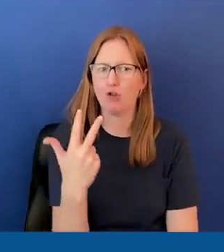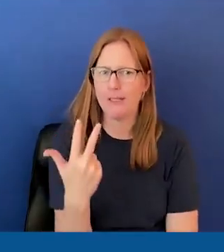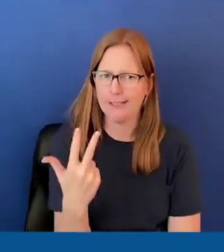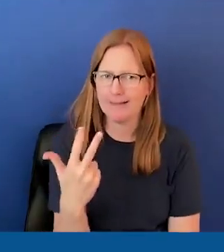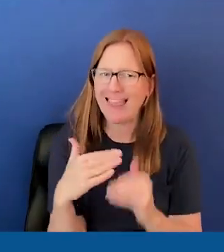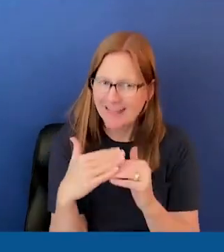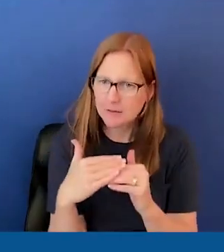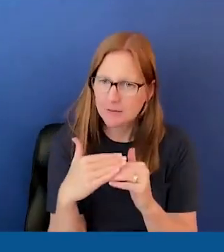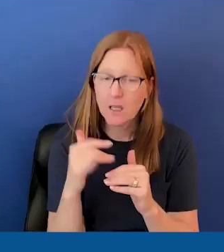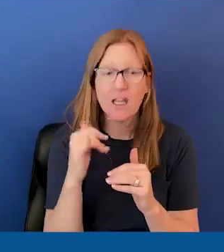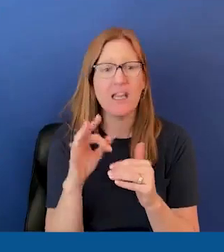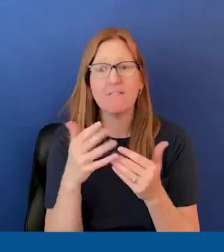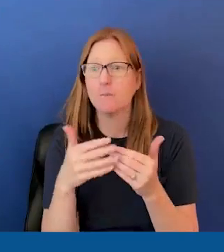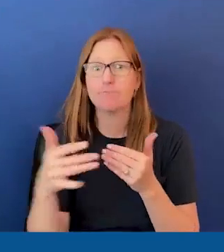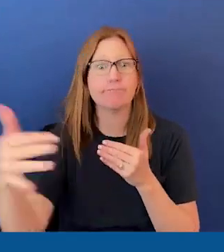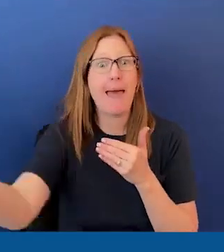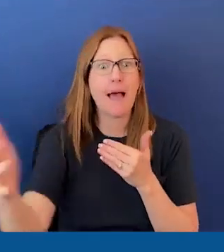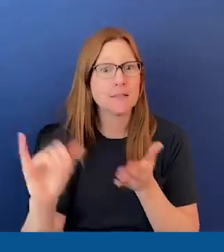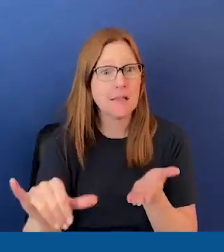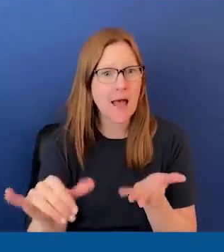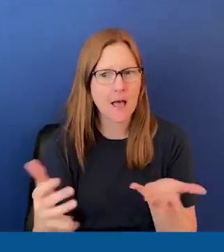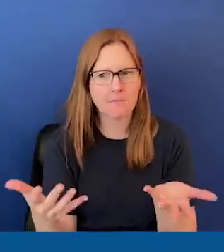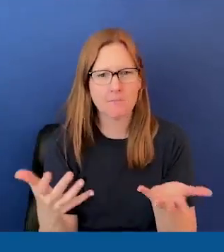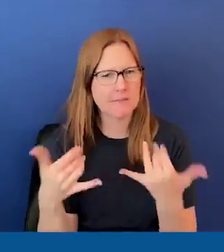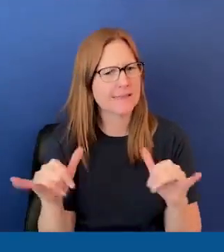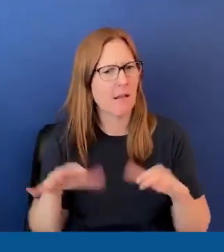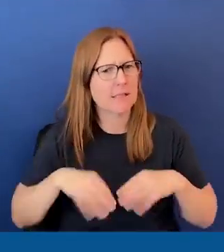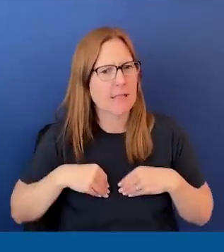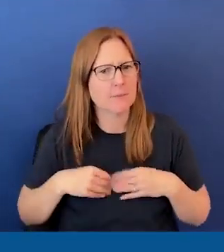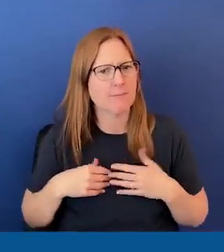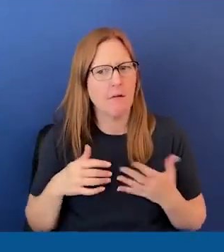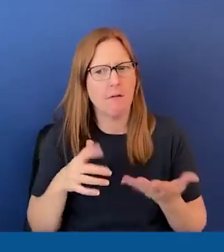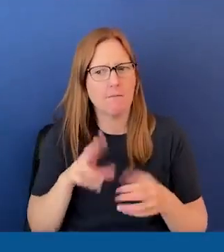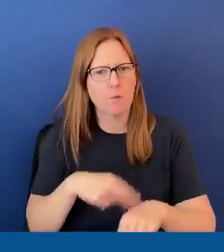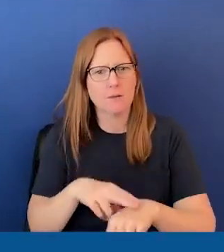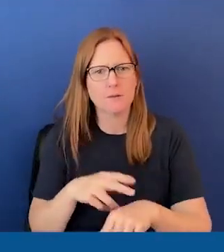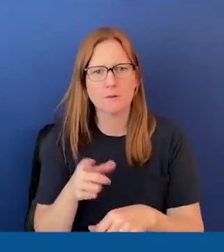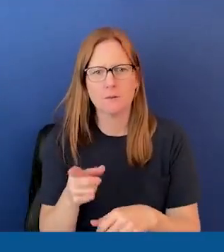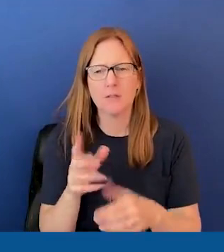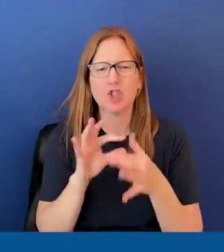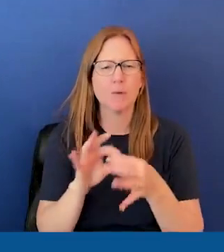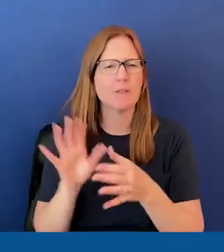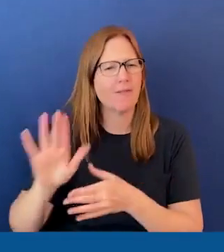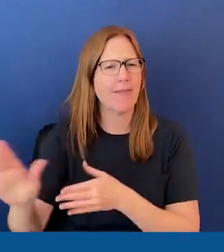If they are past that, that certainly is still acceptable in terms of submissions,